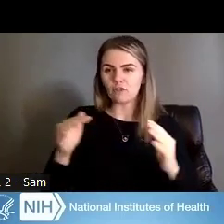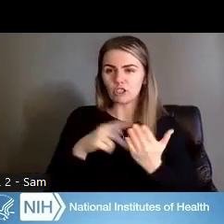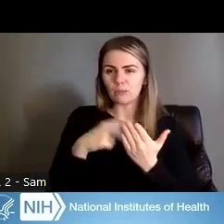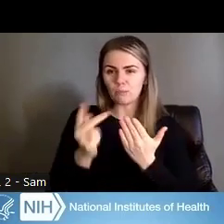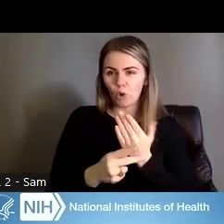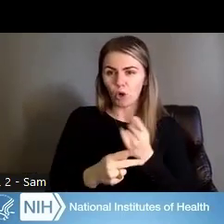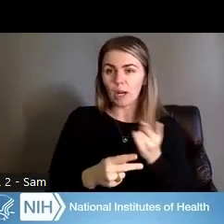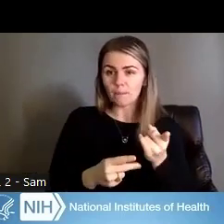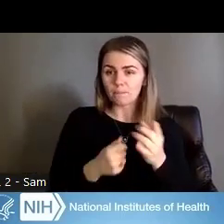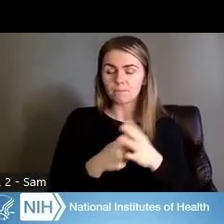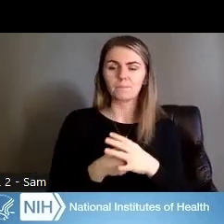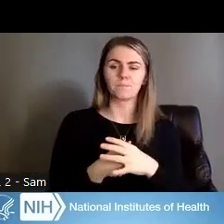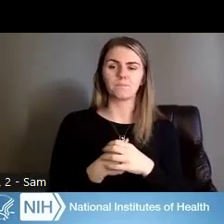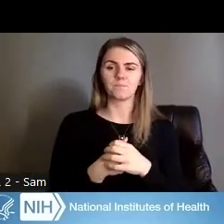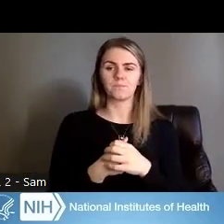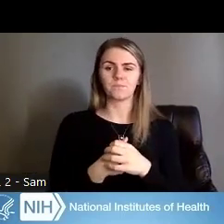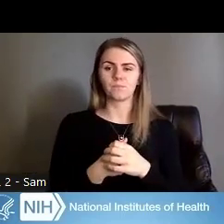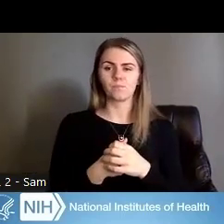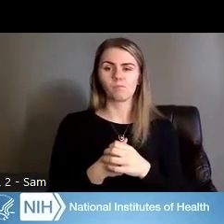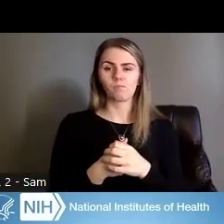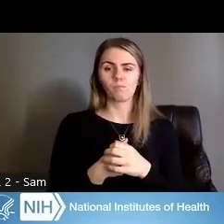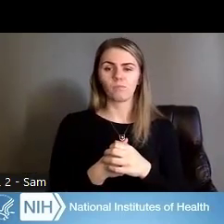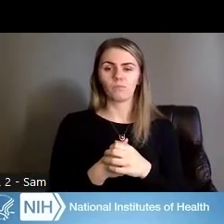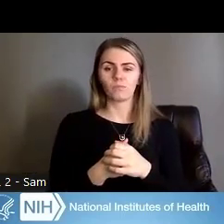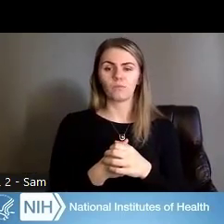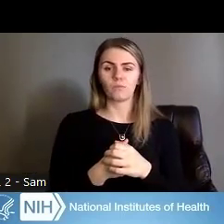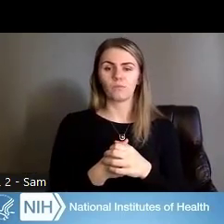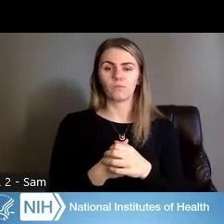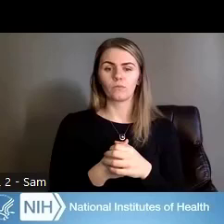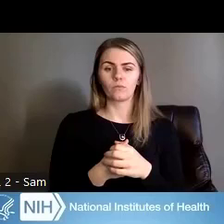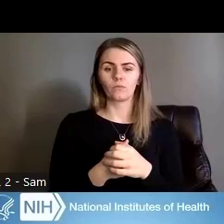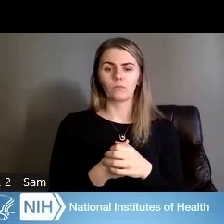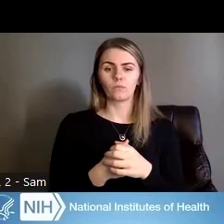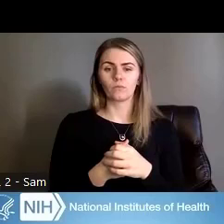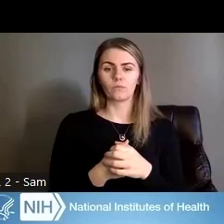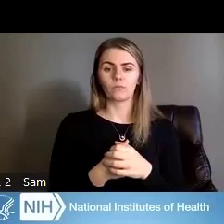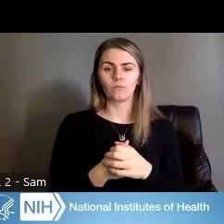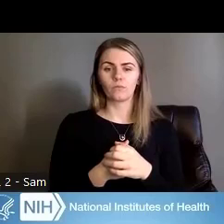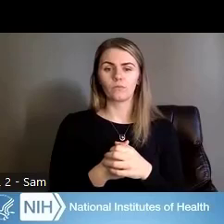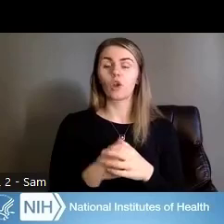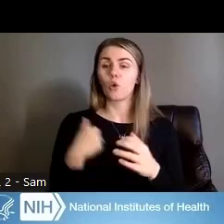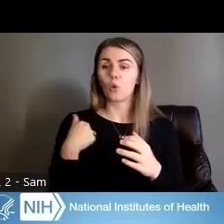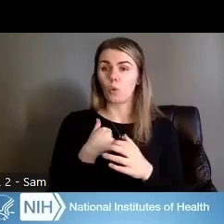We also allow new investigators to apply through a separate FOA announcement.